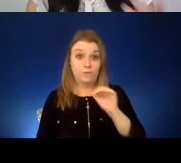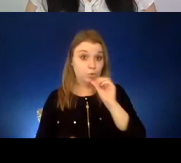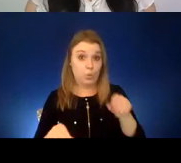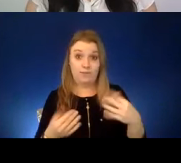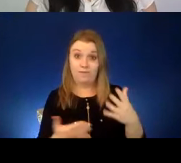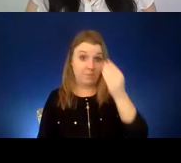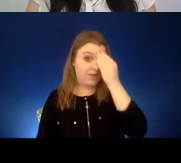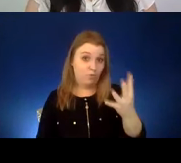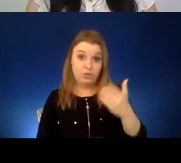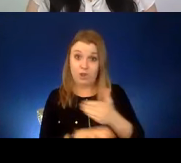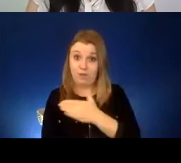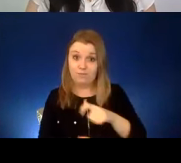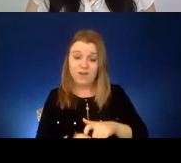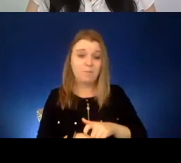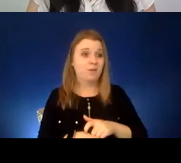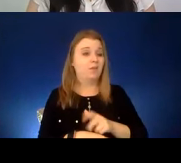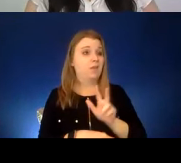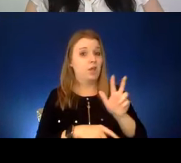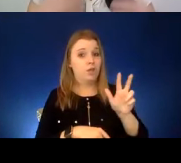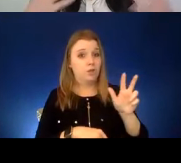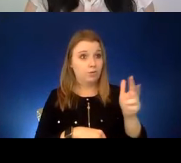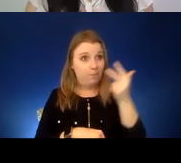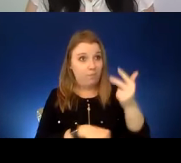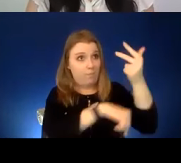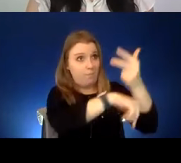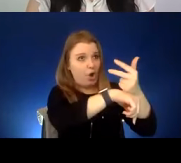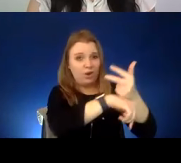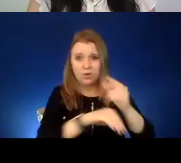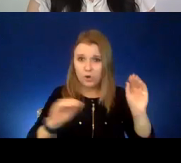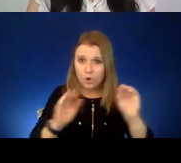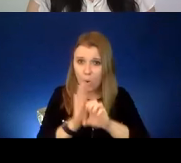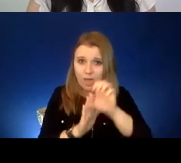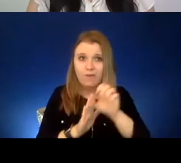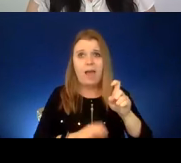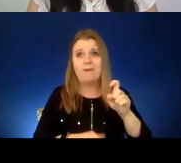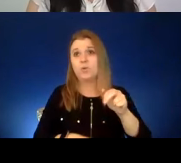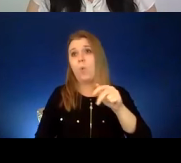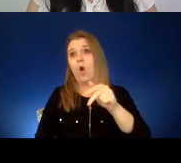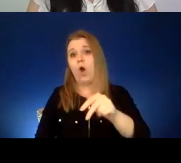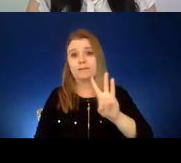they go to a parking garage, discover there's no elevator, they have to walk an extra six blocks to get to their event or program